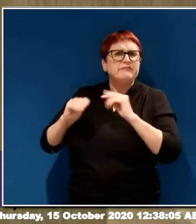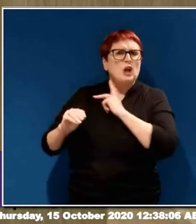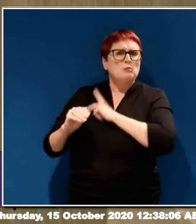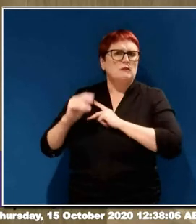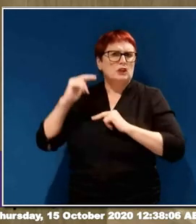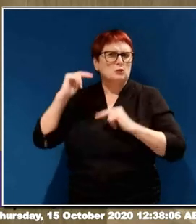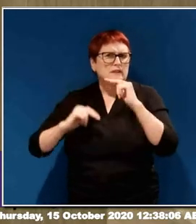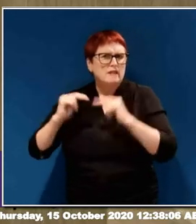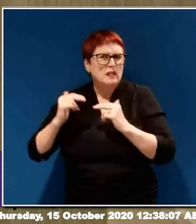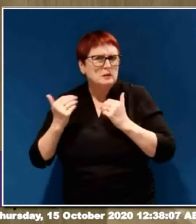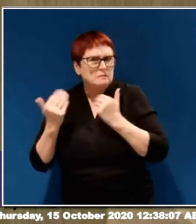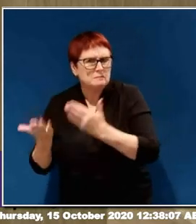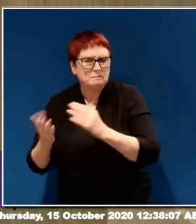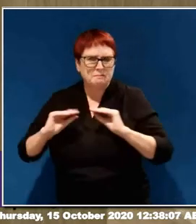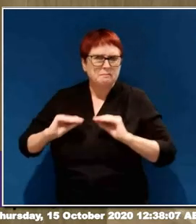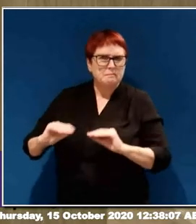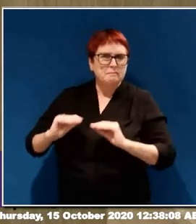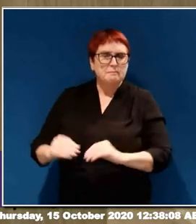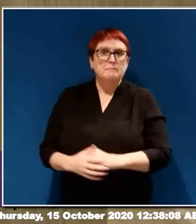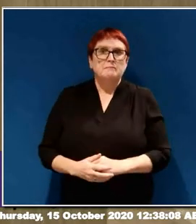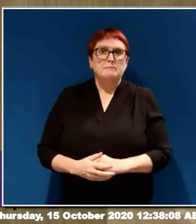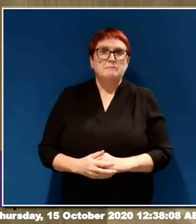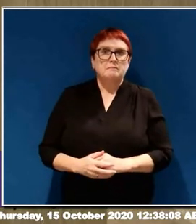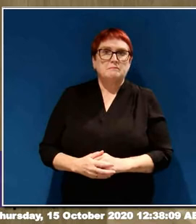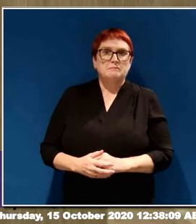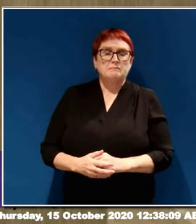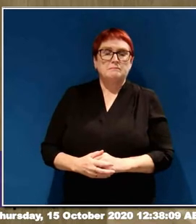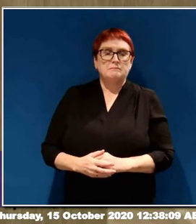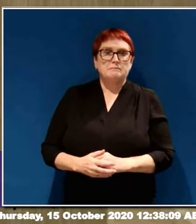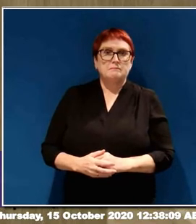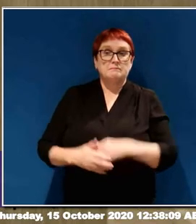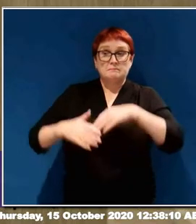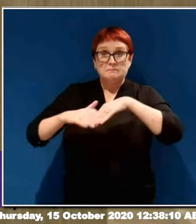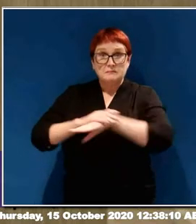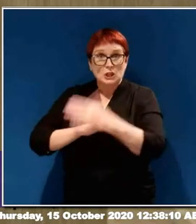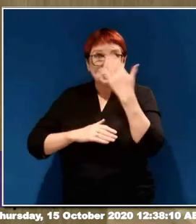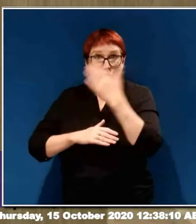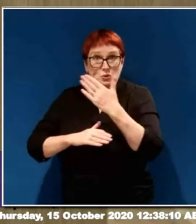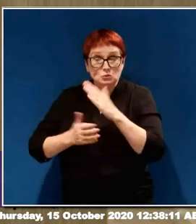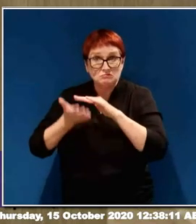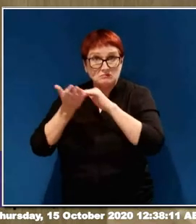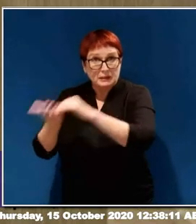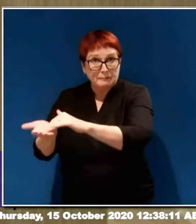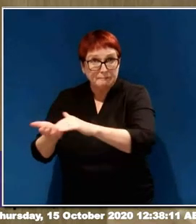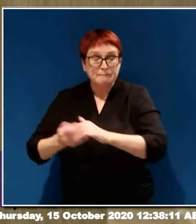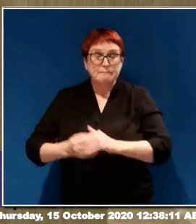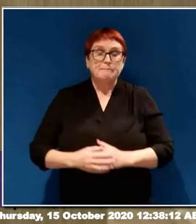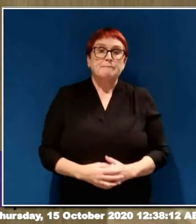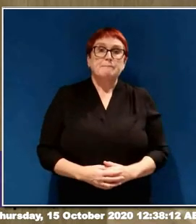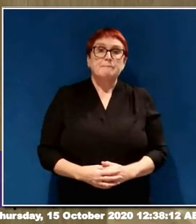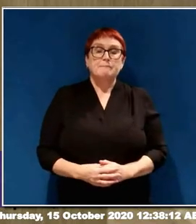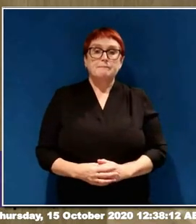into the schools, they - they're probably the main things.